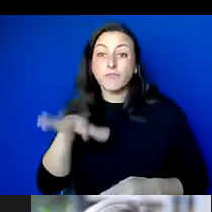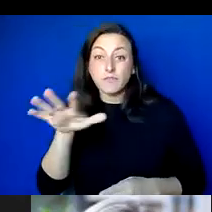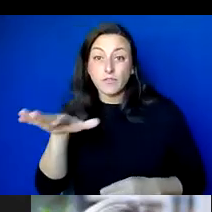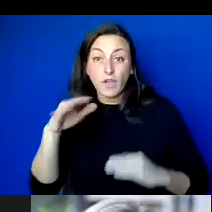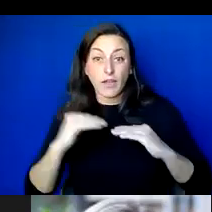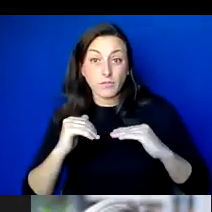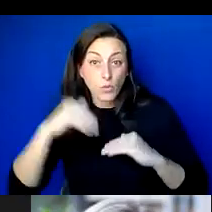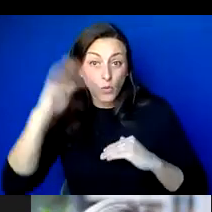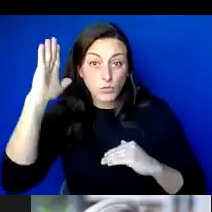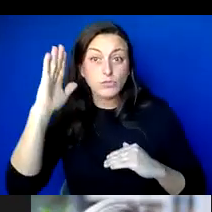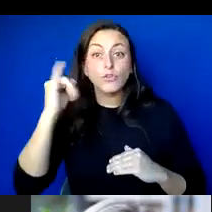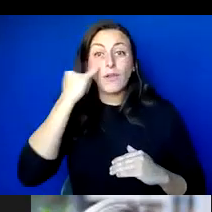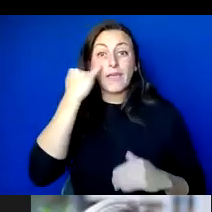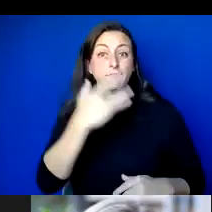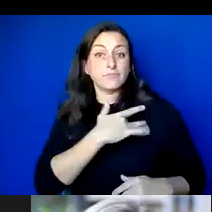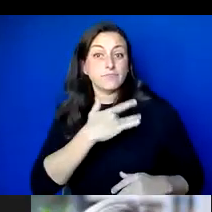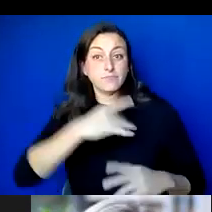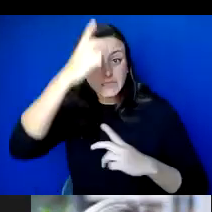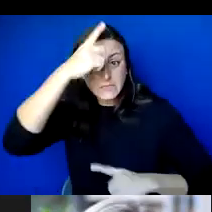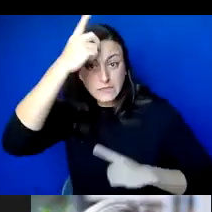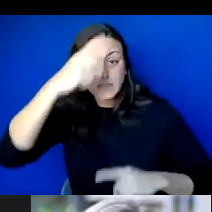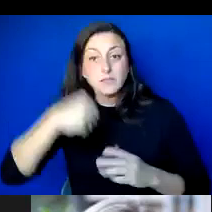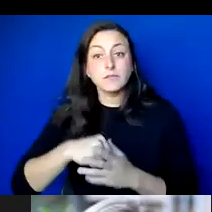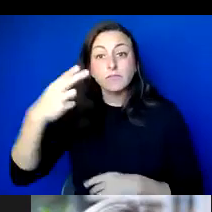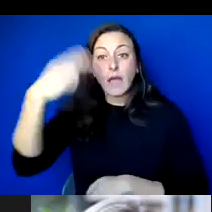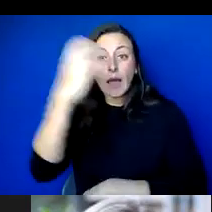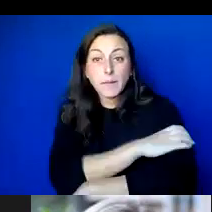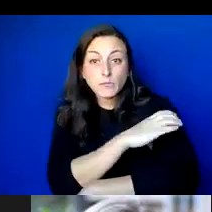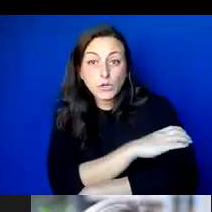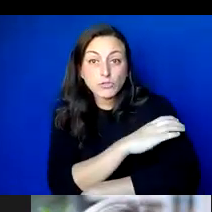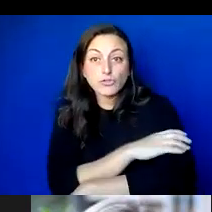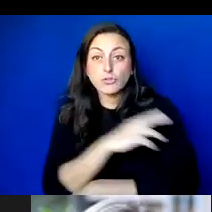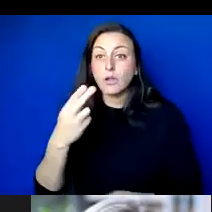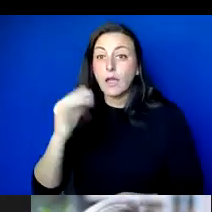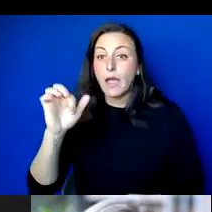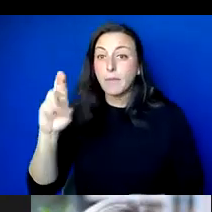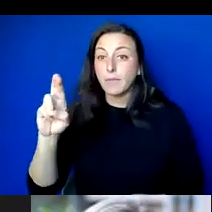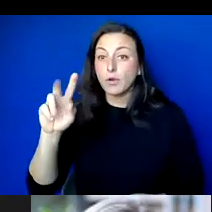if you have cardiovascular disease, high blood pressure, hypertension, or lung disease,